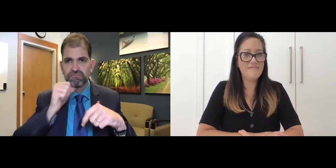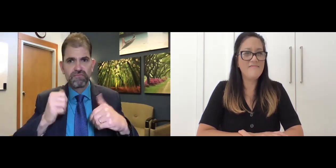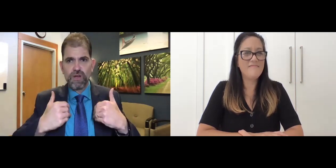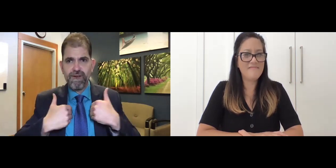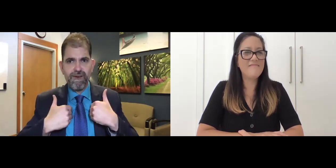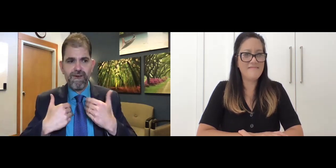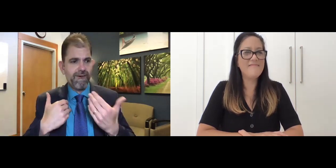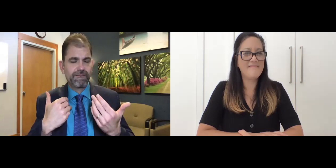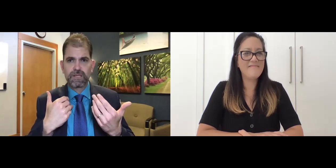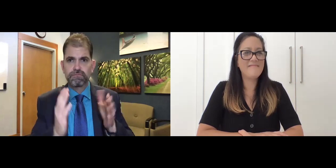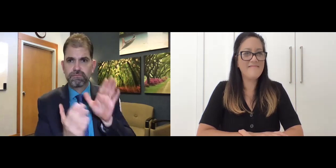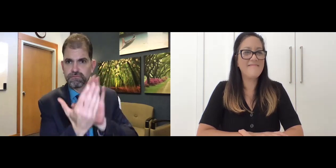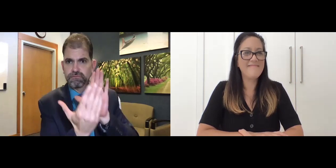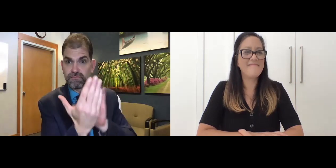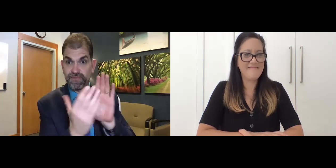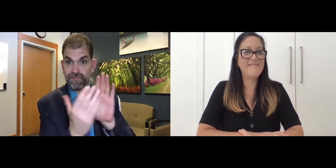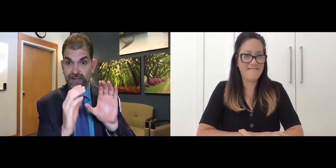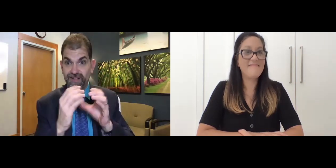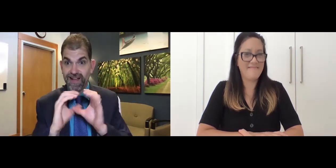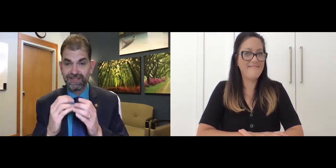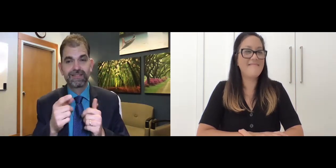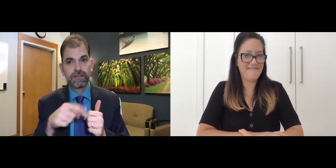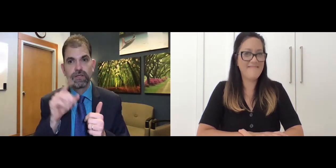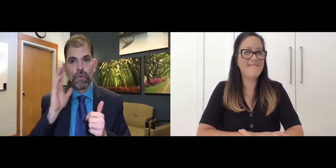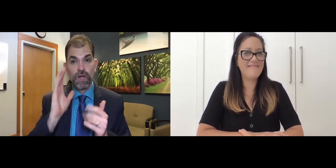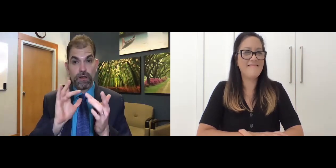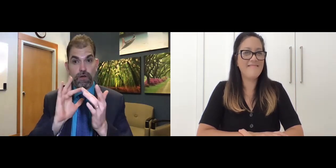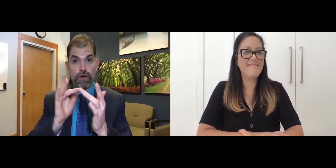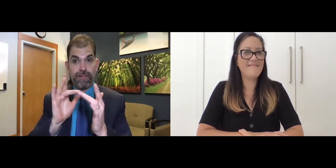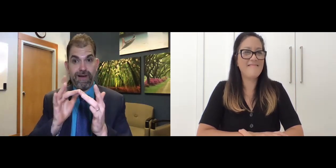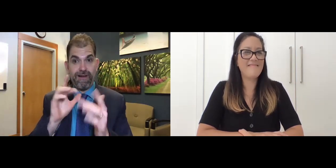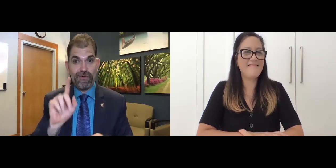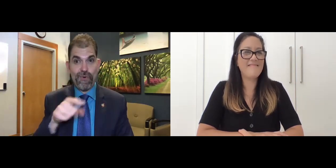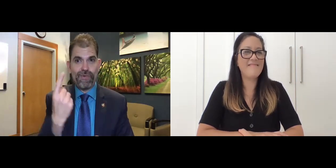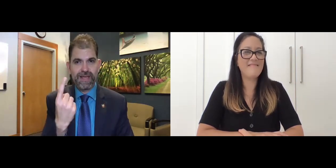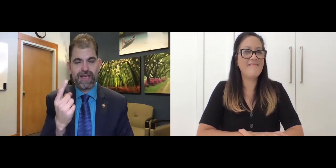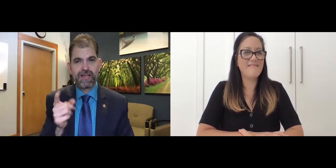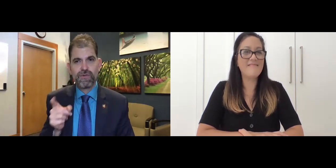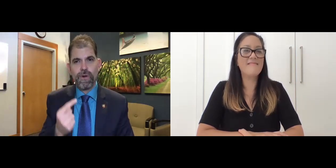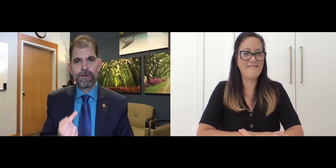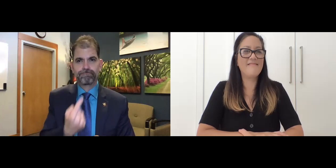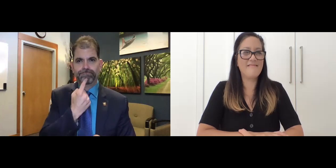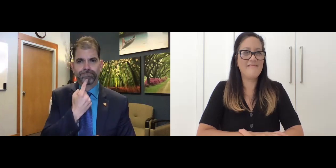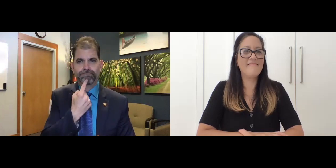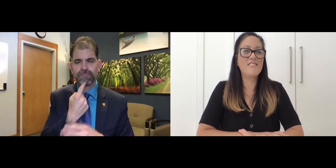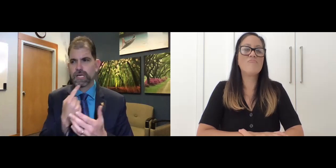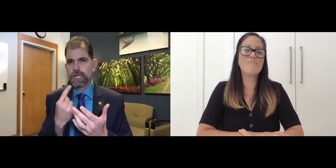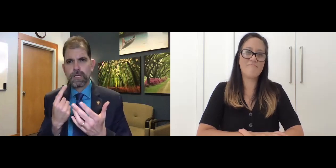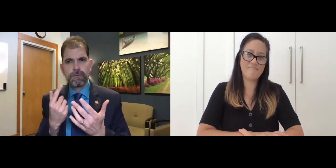not have in-person classes in the Washington area. They suspended in-person classes. Everything was going to be online.